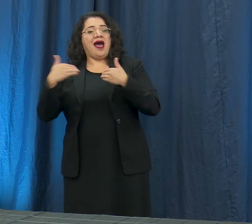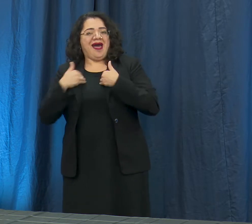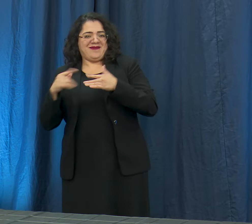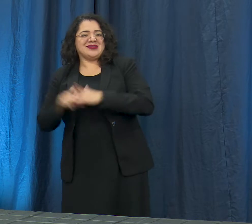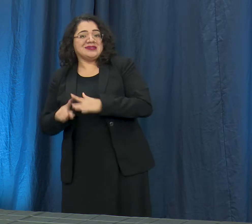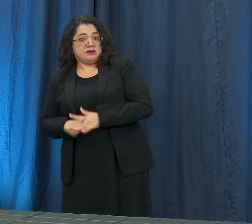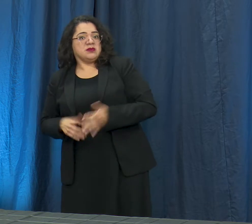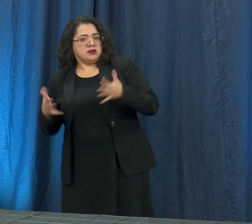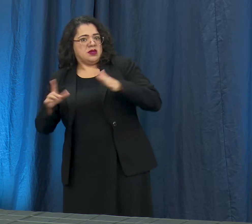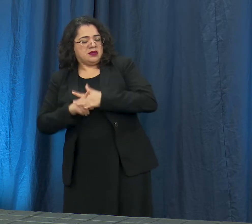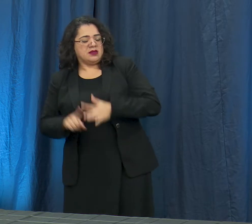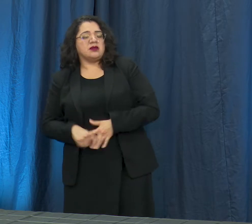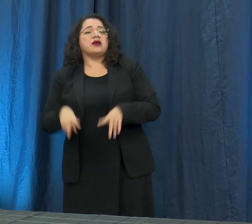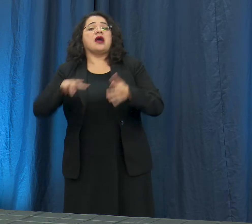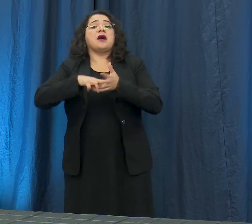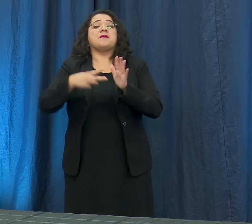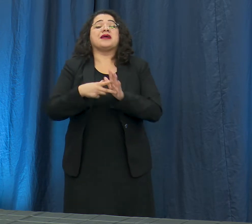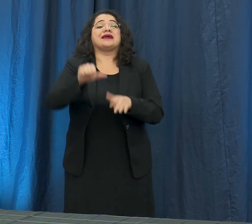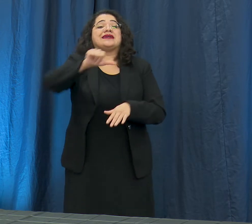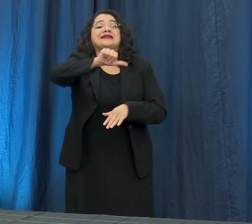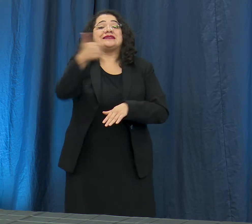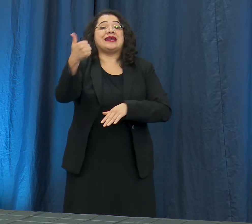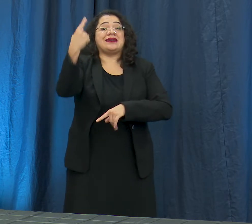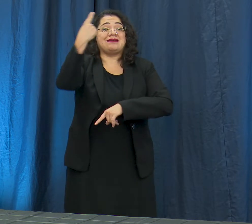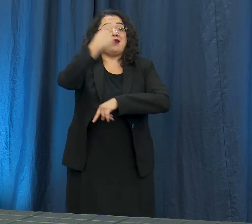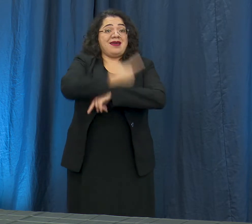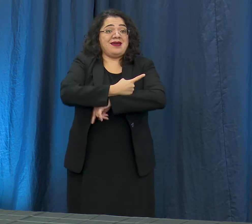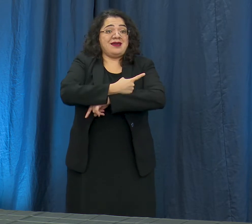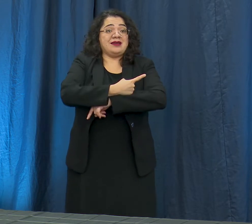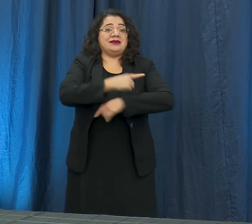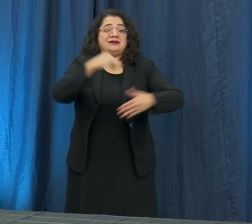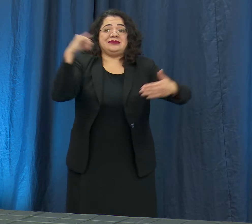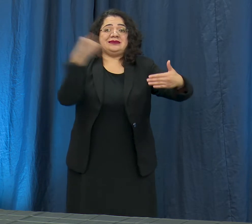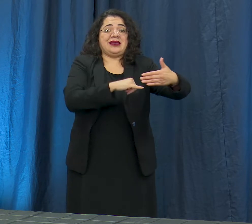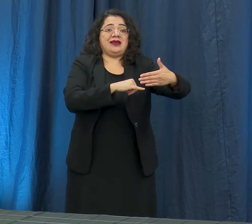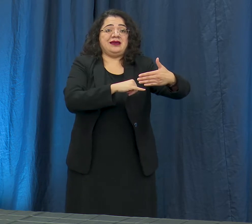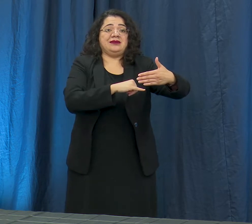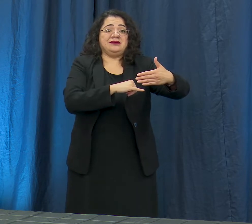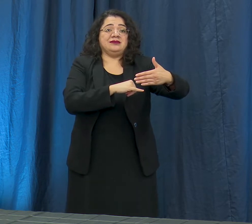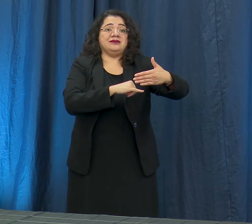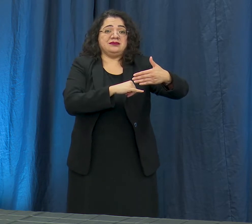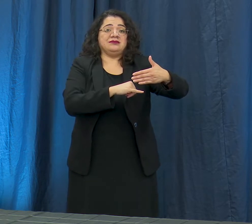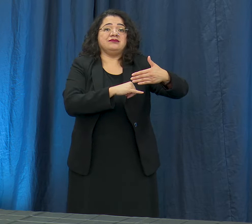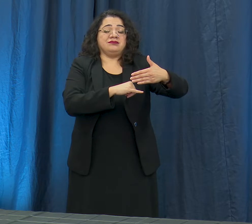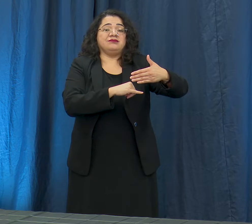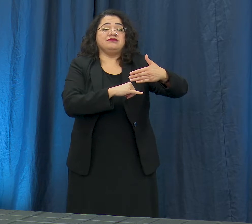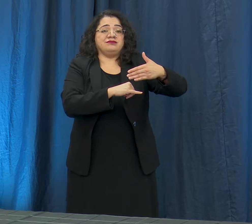days after symptoms first appear. Previously it was for only 7 days but